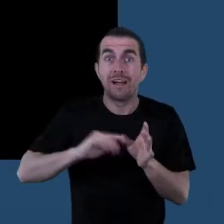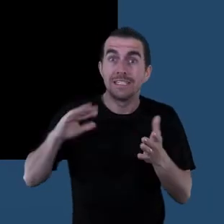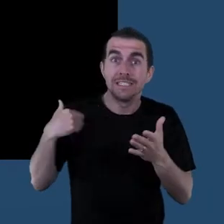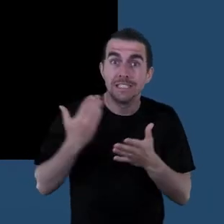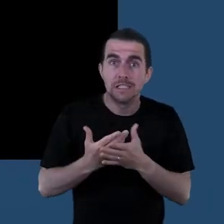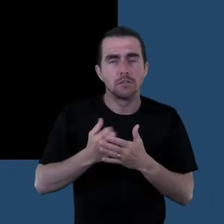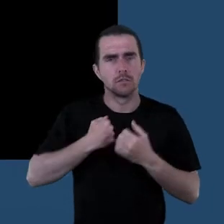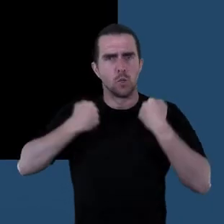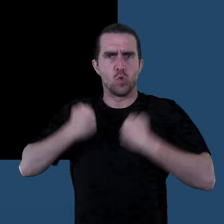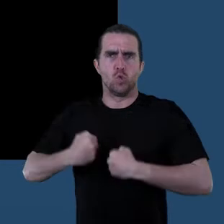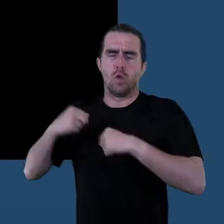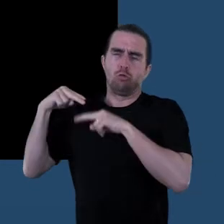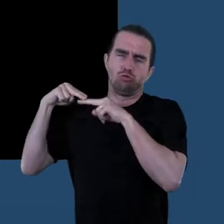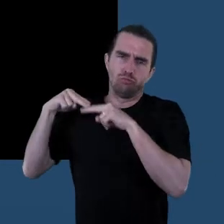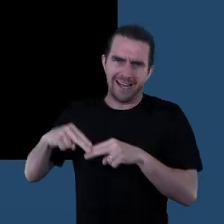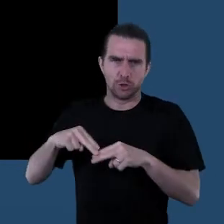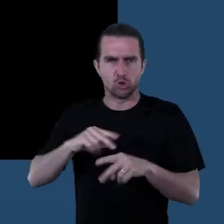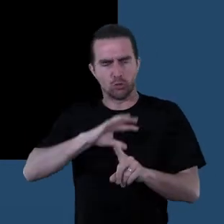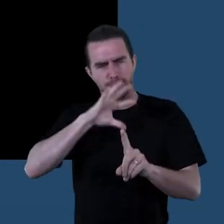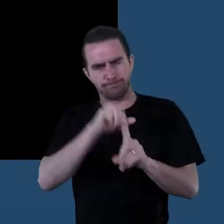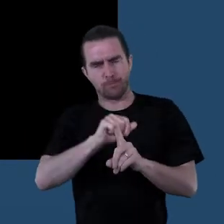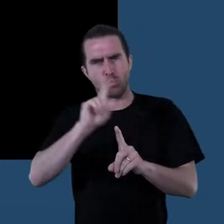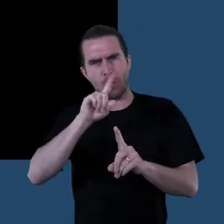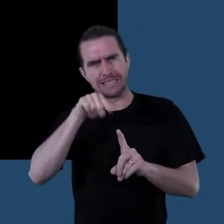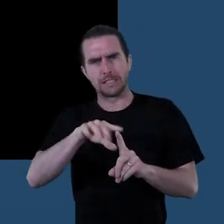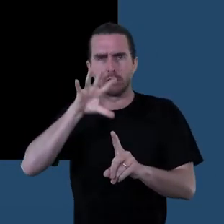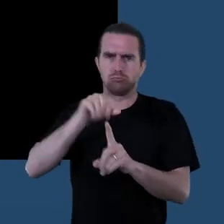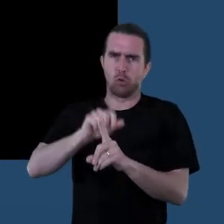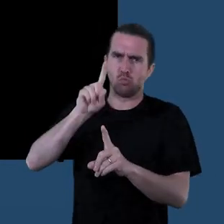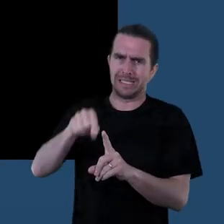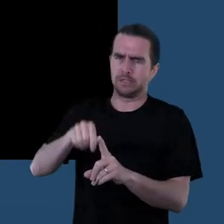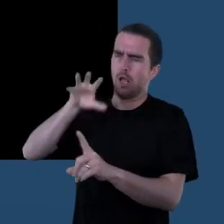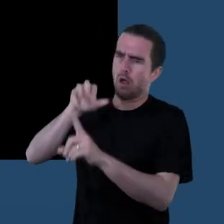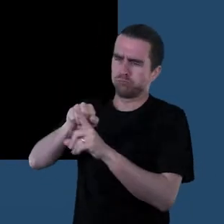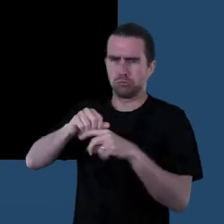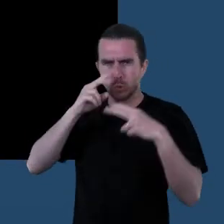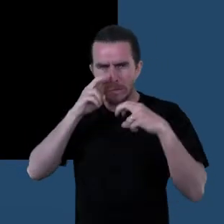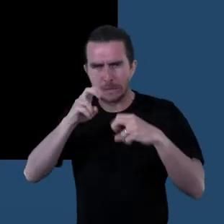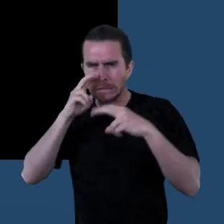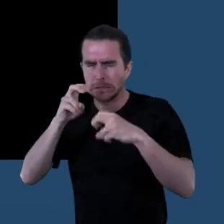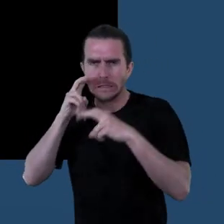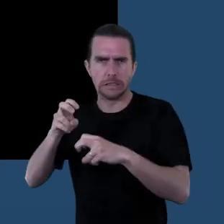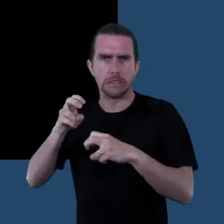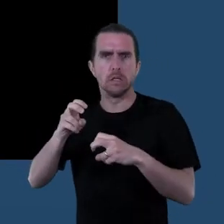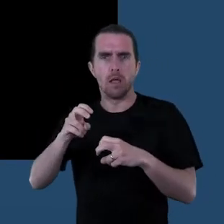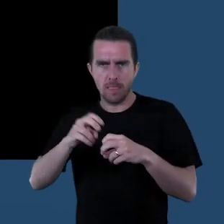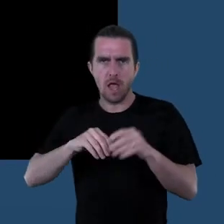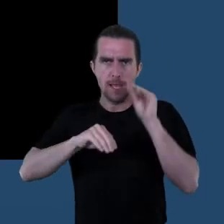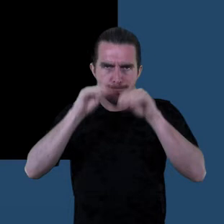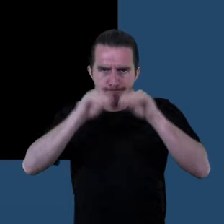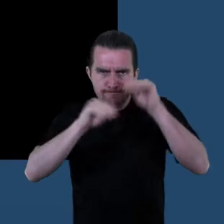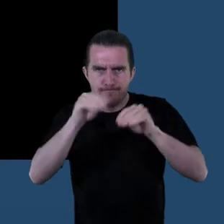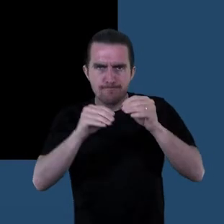is that our very sort of traditional form of identification, examination and taxonomic study